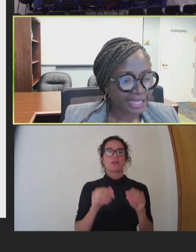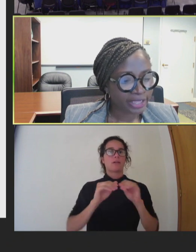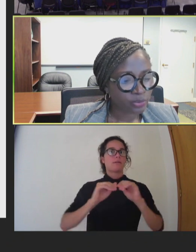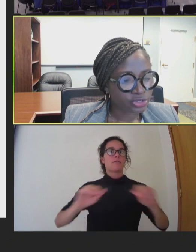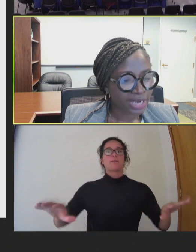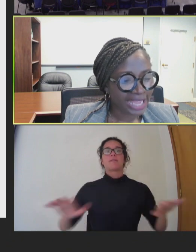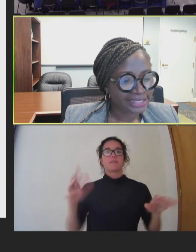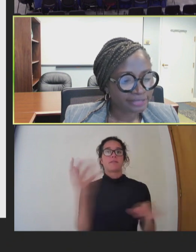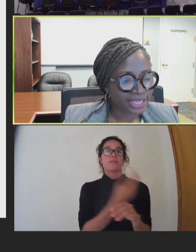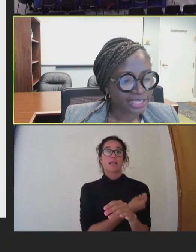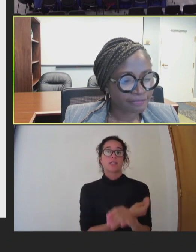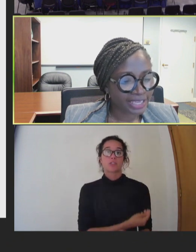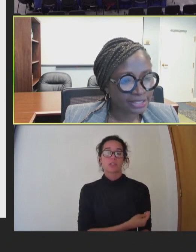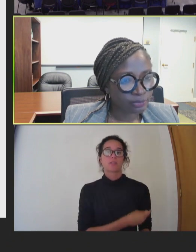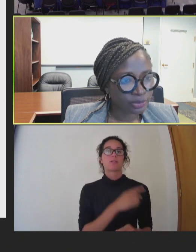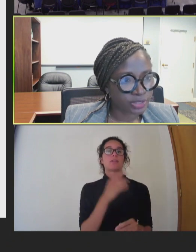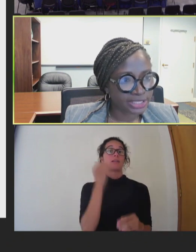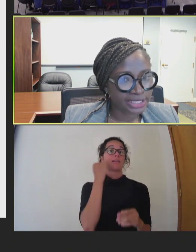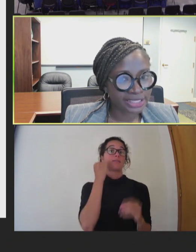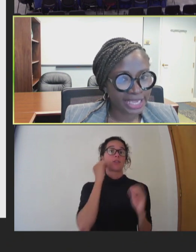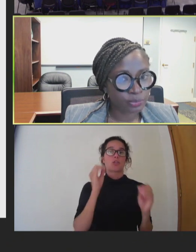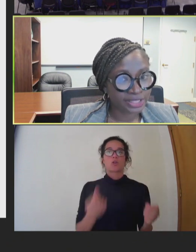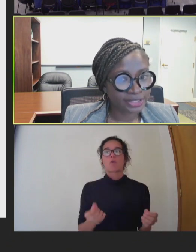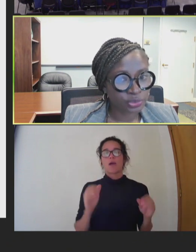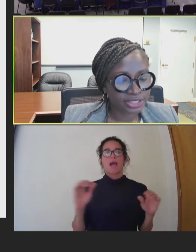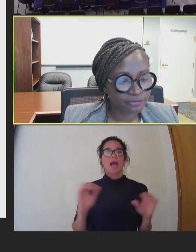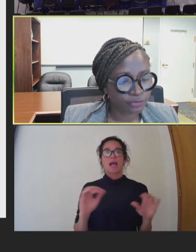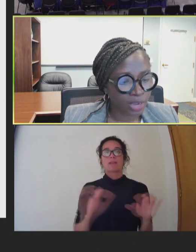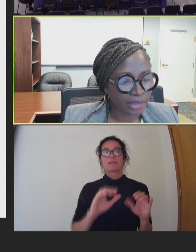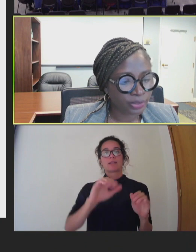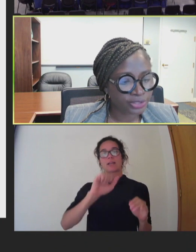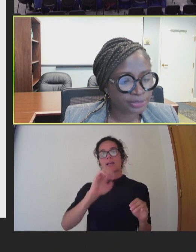and there was no active case finding when we did, like within 24 hours,